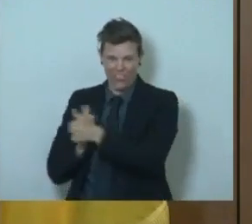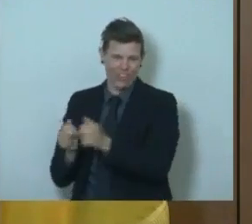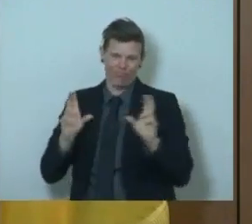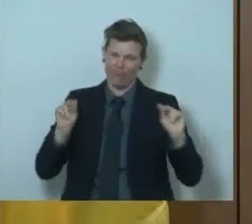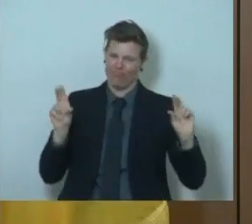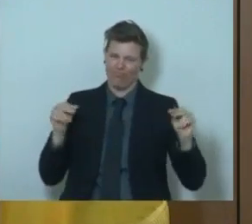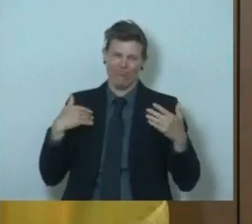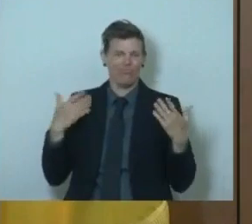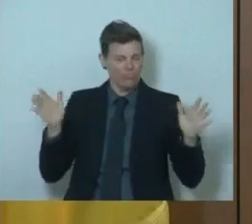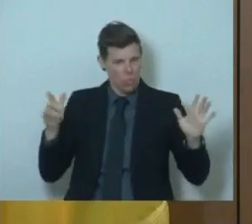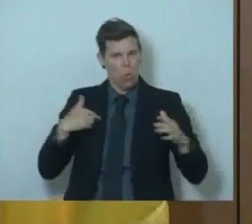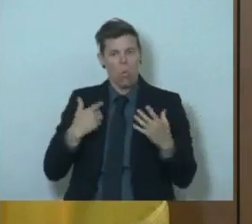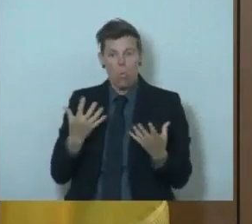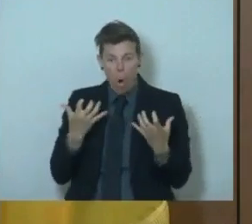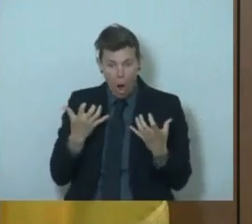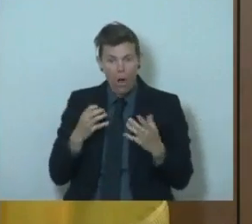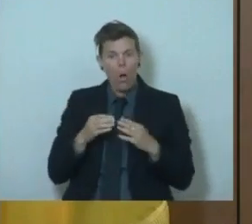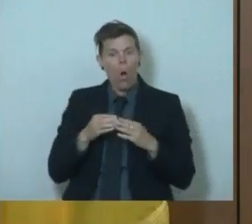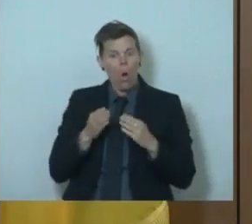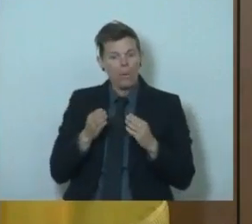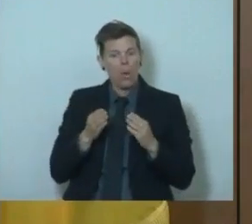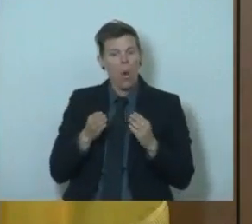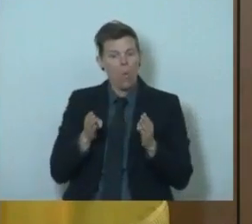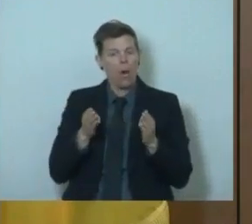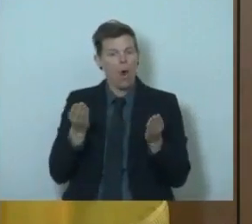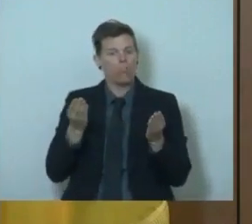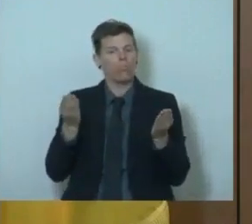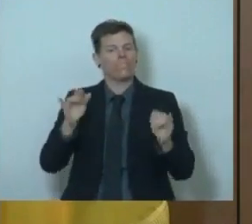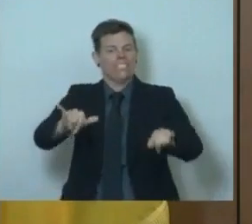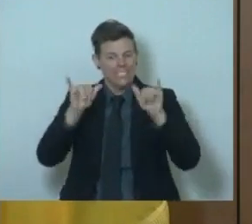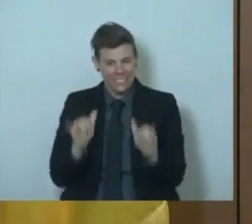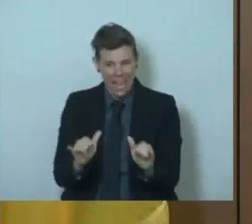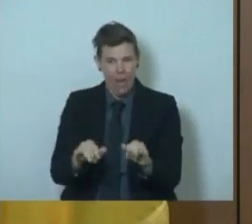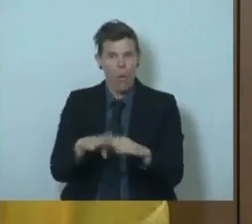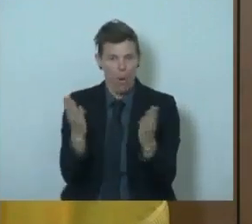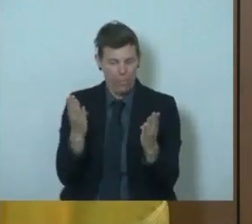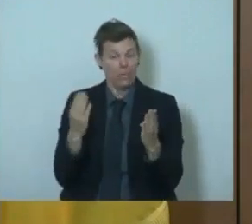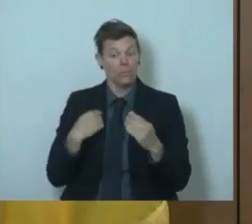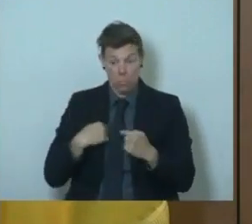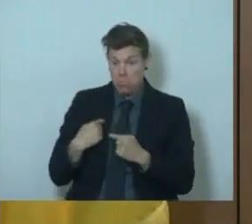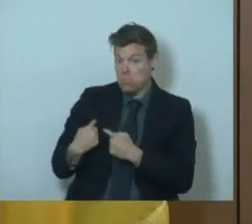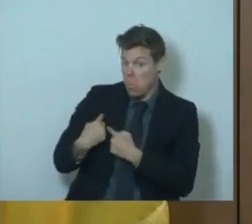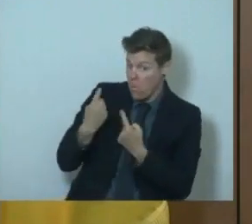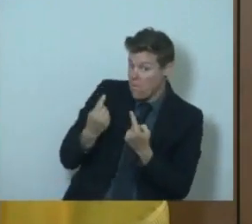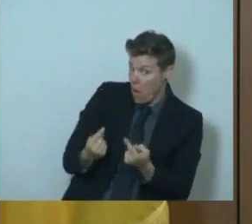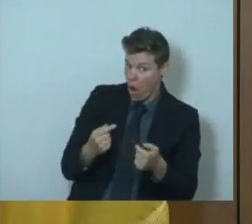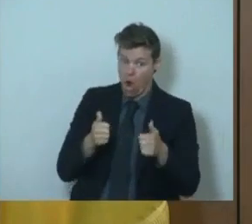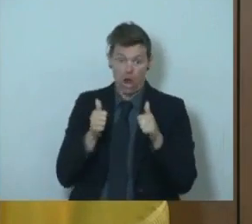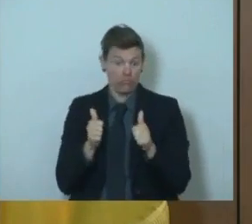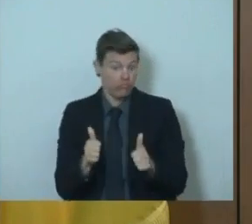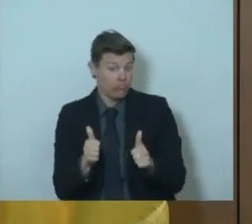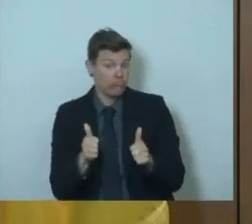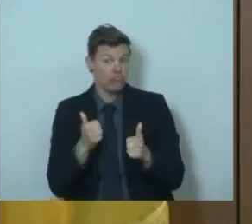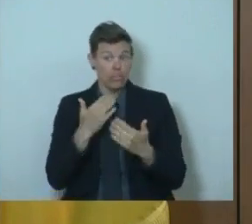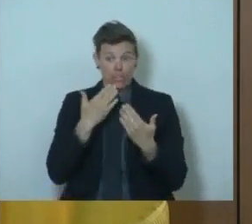WE WANT TO KEEP MOVING FORWARD. IT IS A MUCH MORE PRODUCTIVE ENVIRONMENT FOR NEW MEXICO TO BE IN AND WE ARE DOING IT.